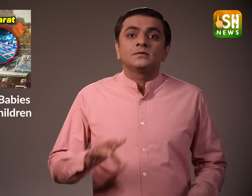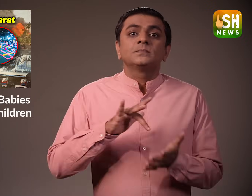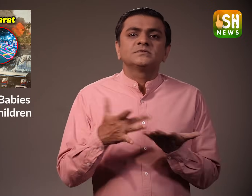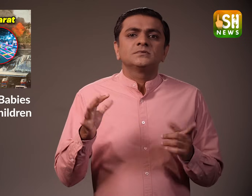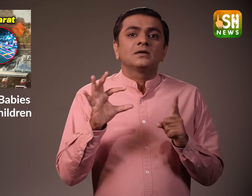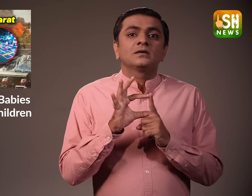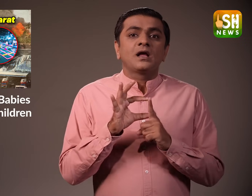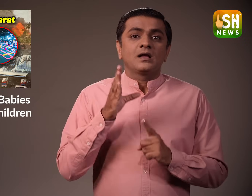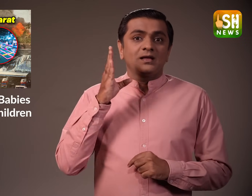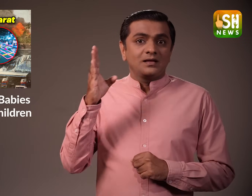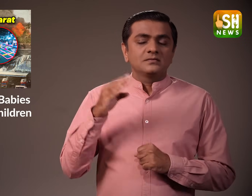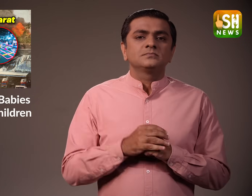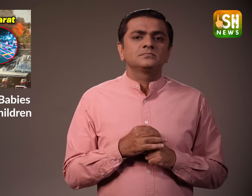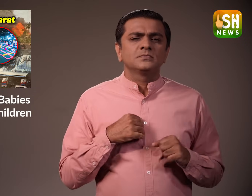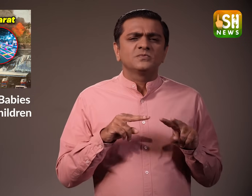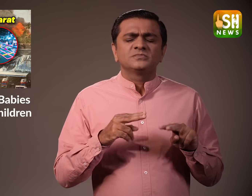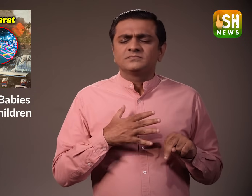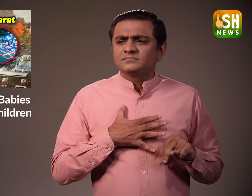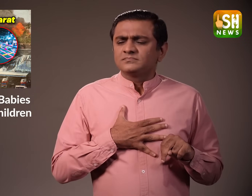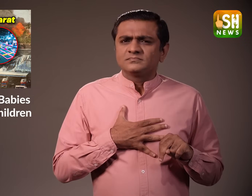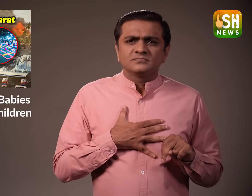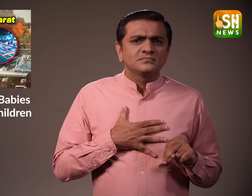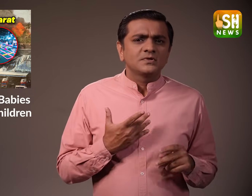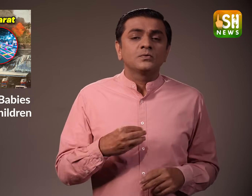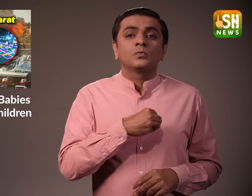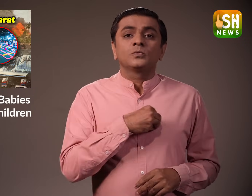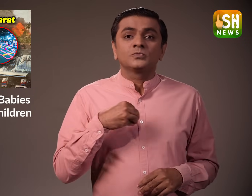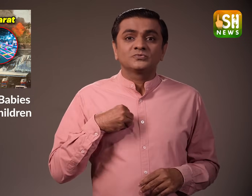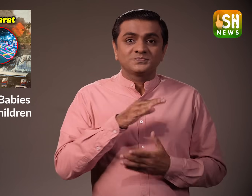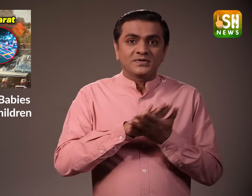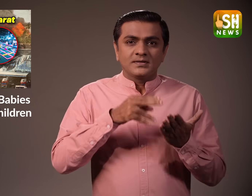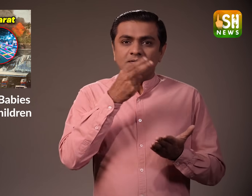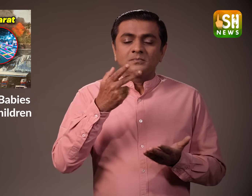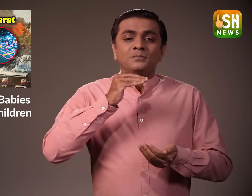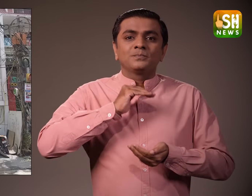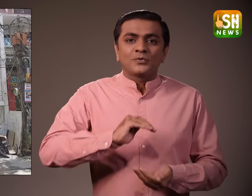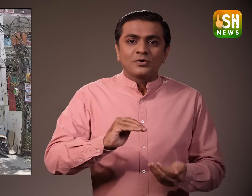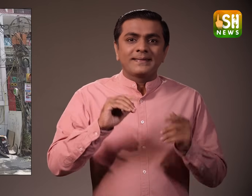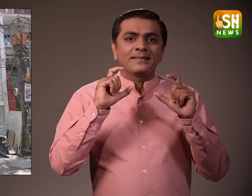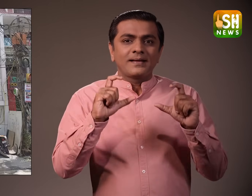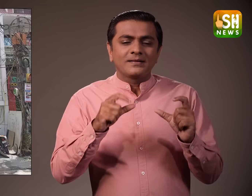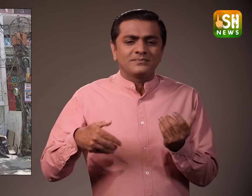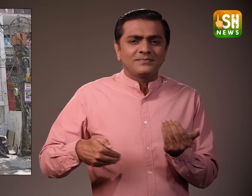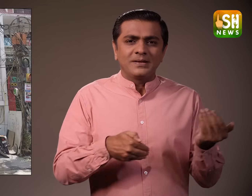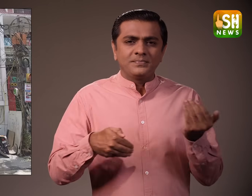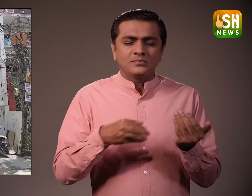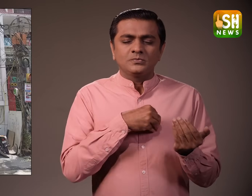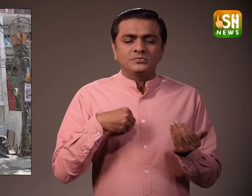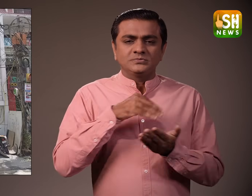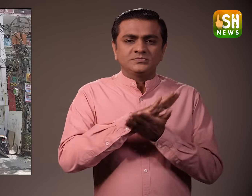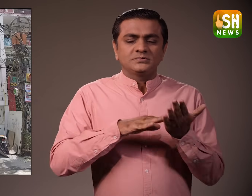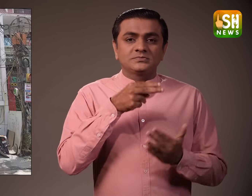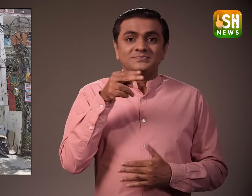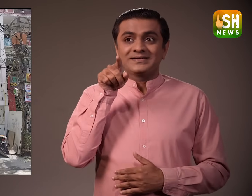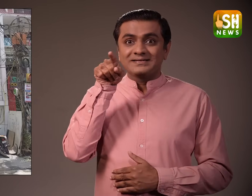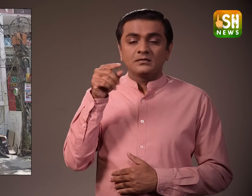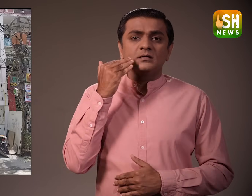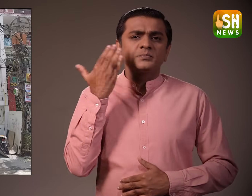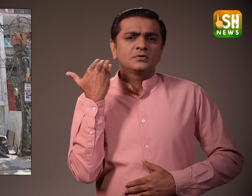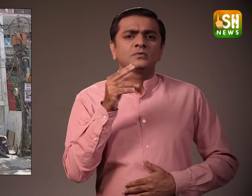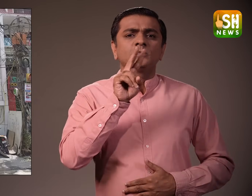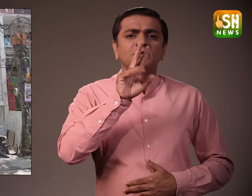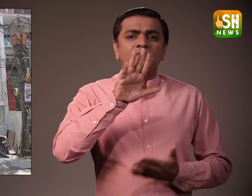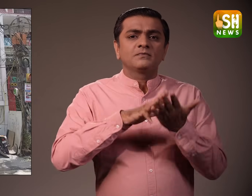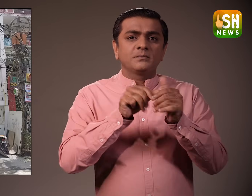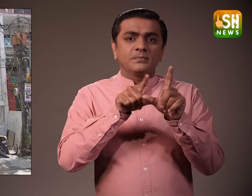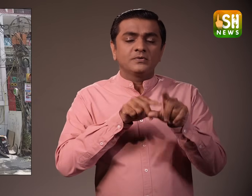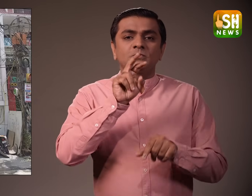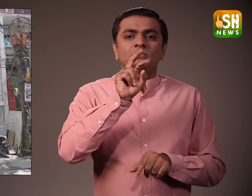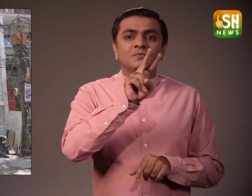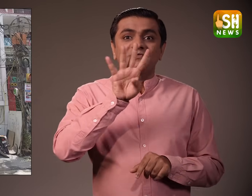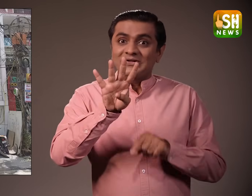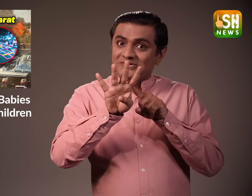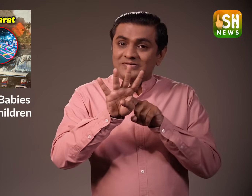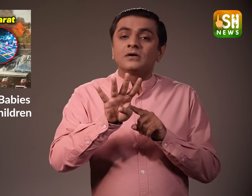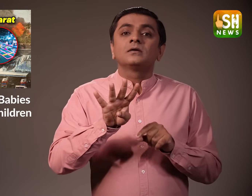In Delhi, a heart-wrenching incident occured at Baby Care New Born Hospital on 25 May 2024.